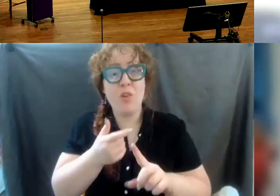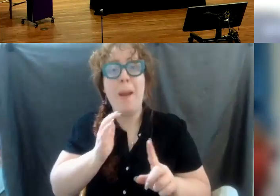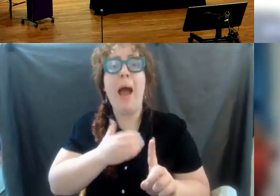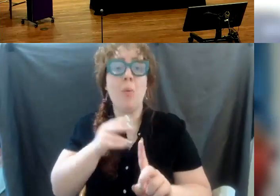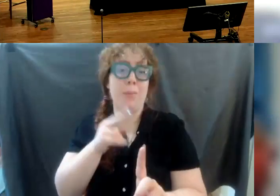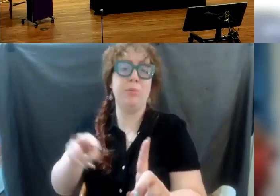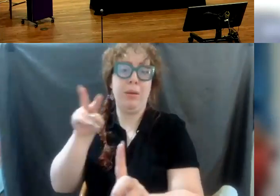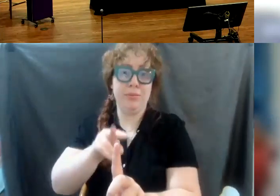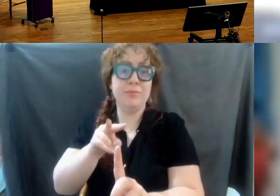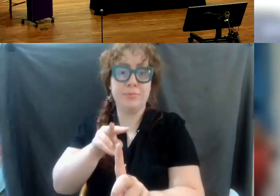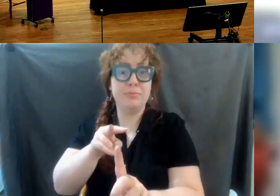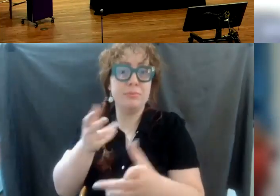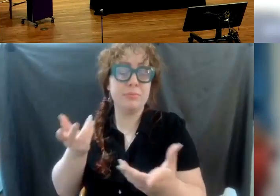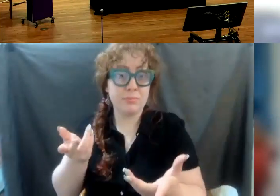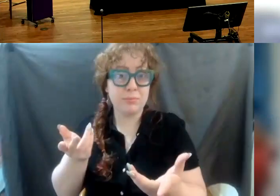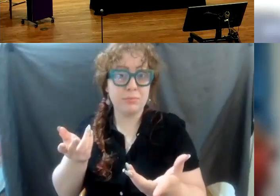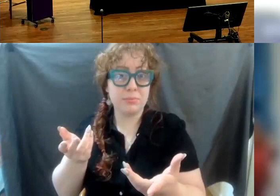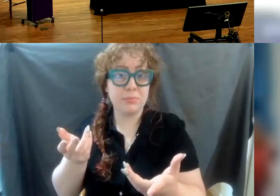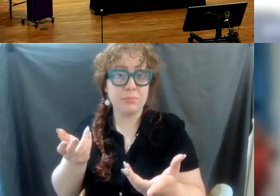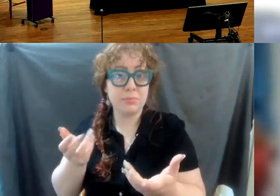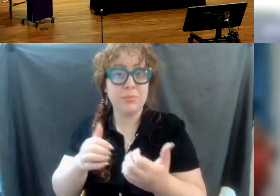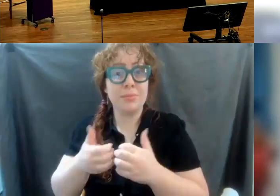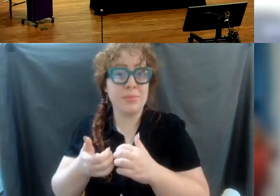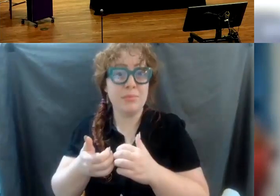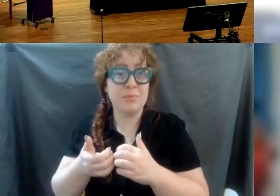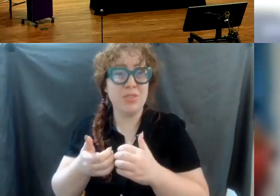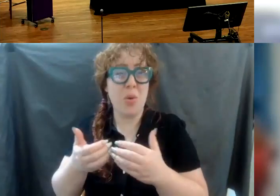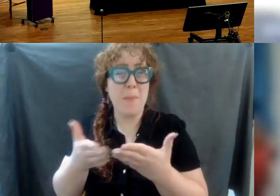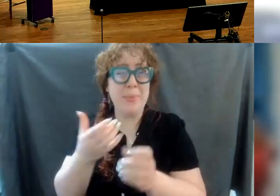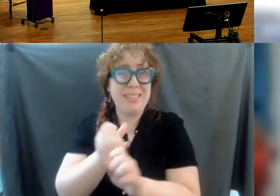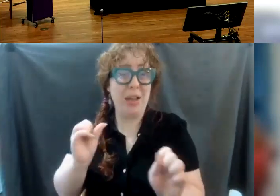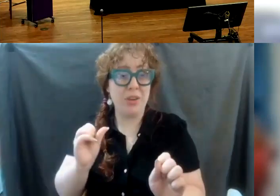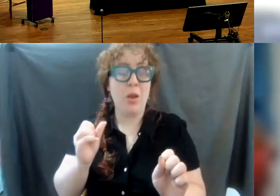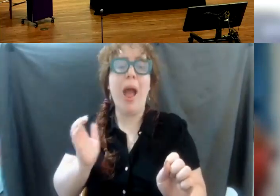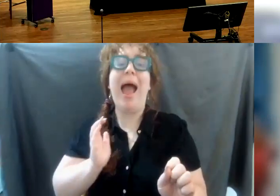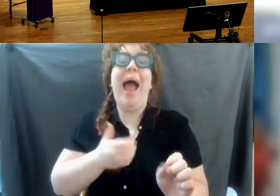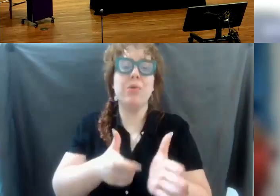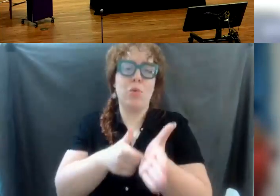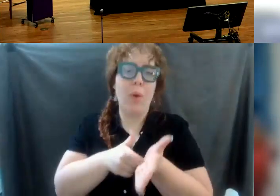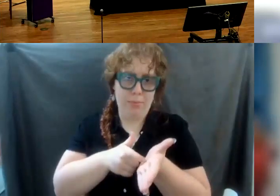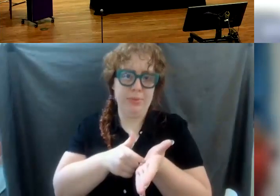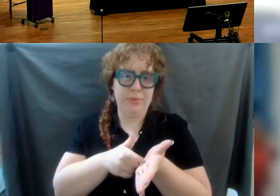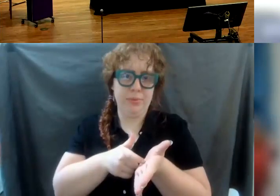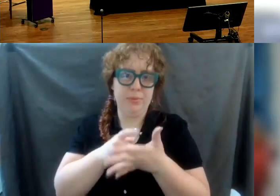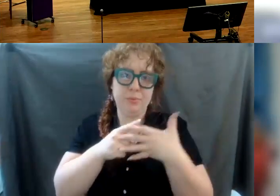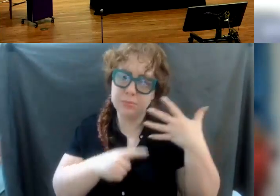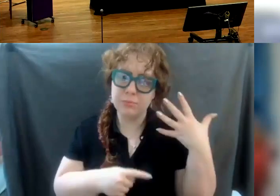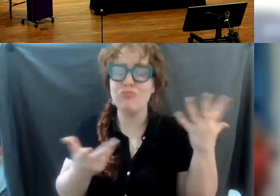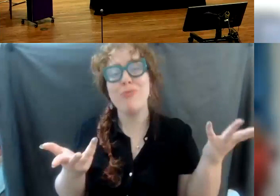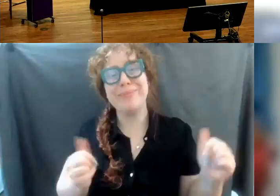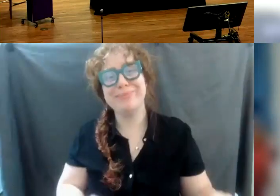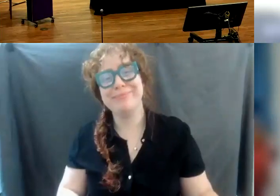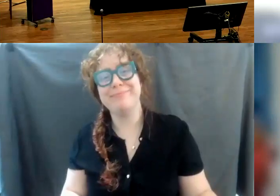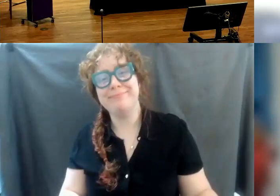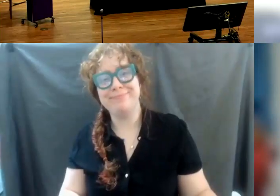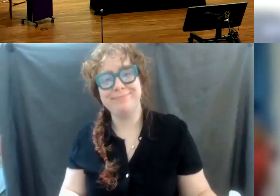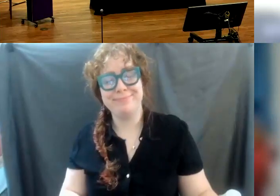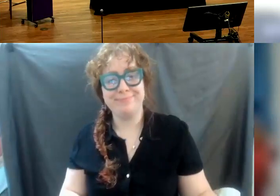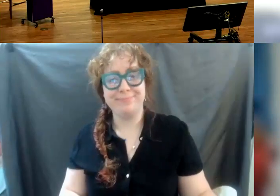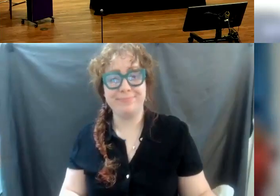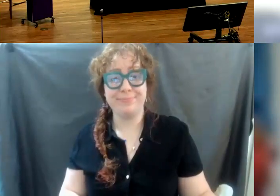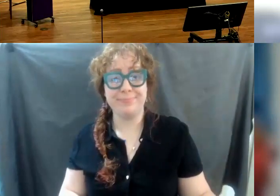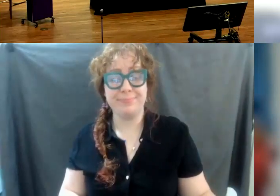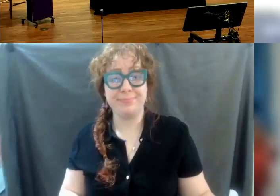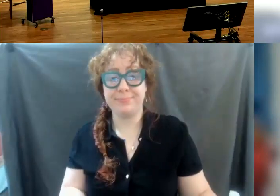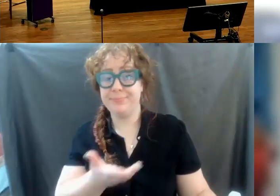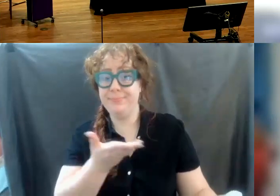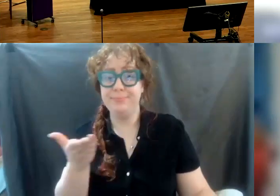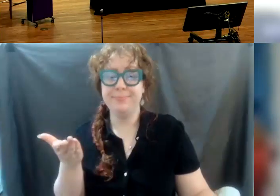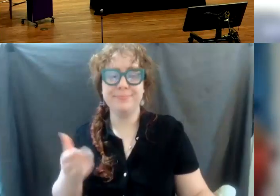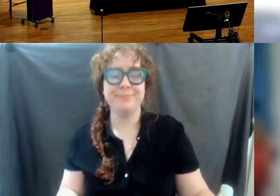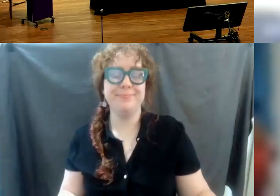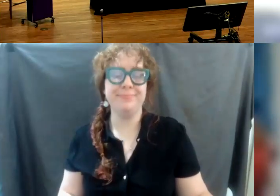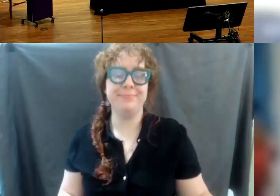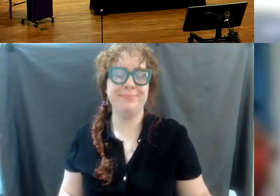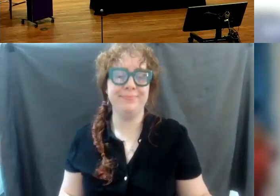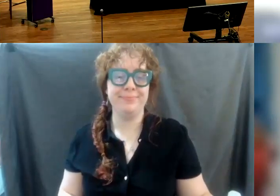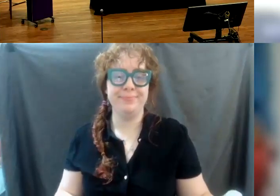what do we require public safety to be?